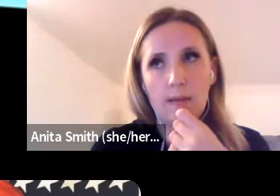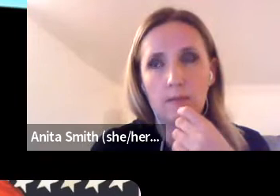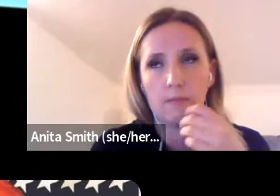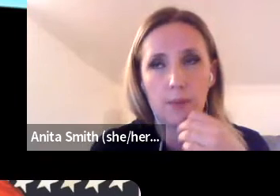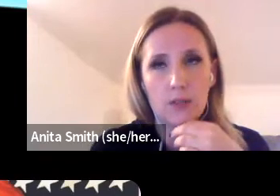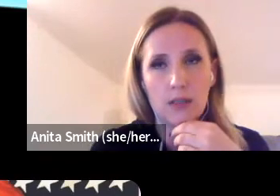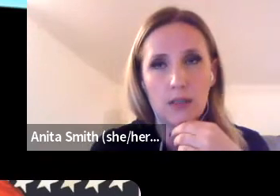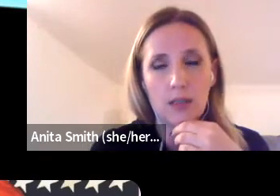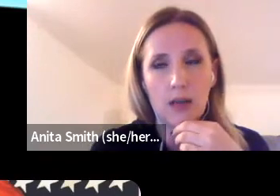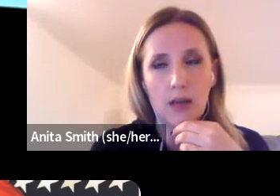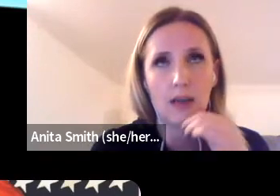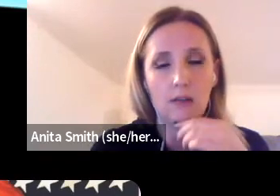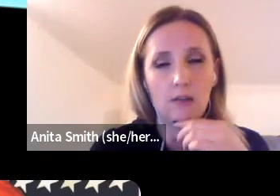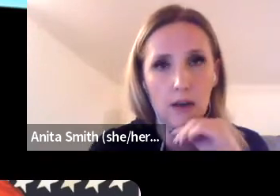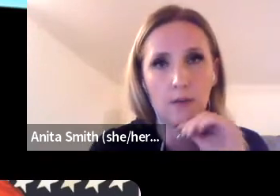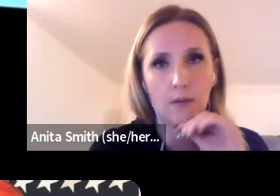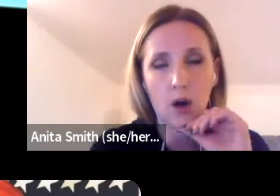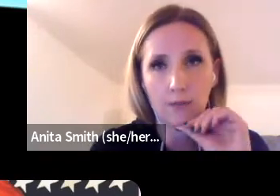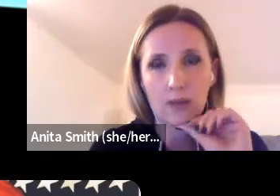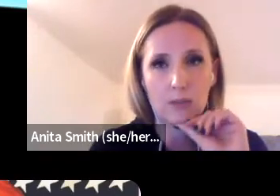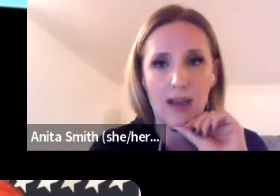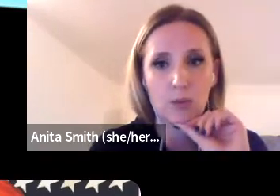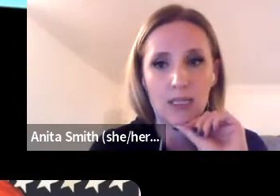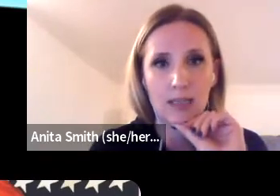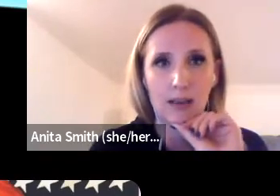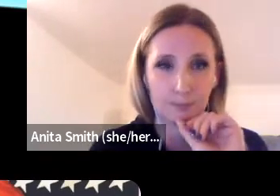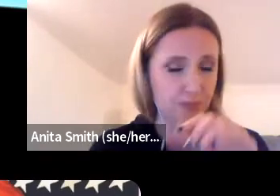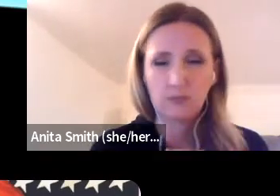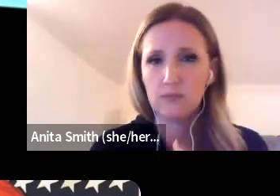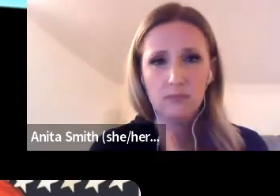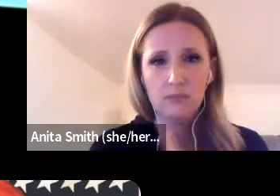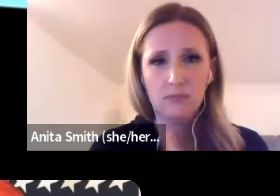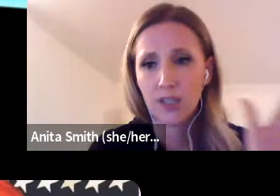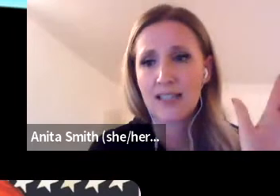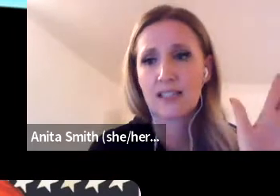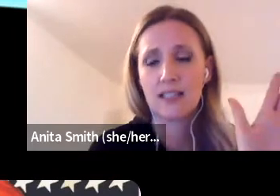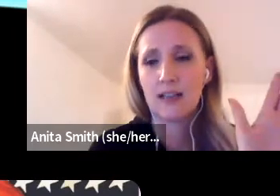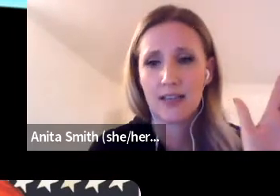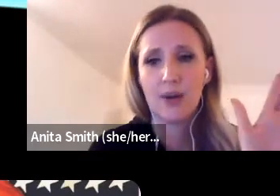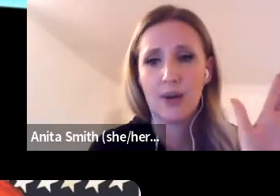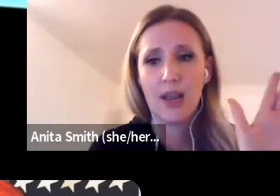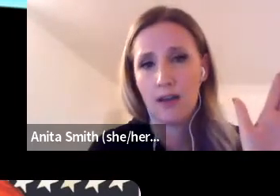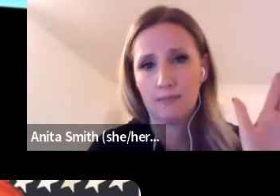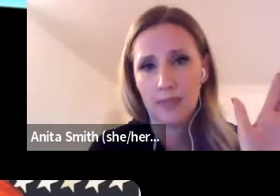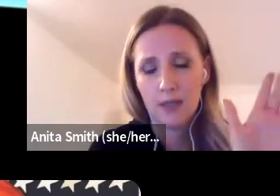One person that I was at the conference with this past week said, "Burlesque sells out every time."